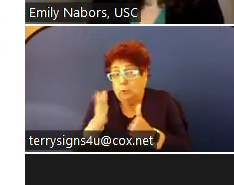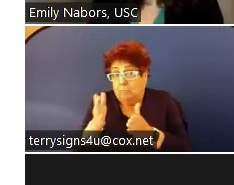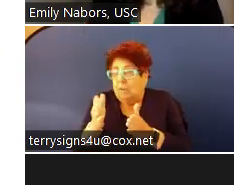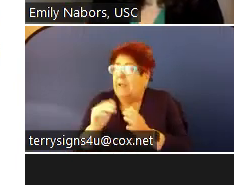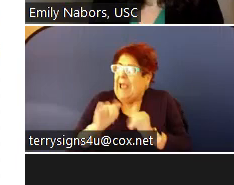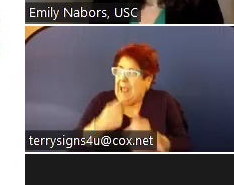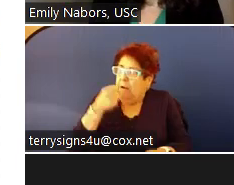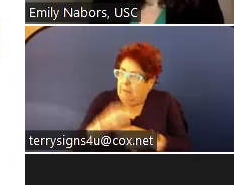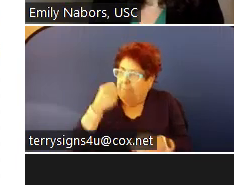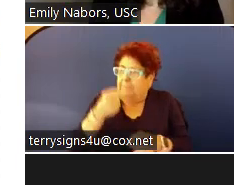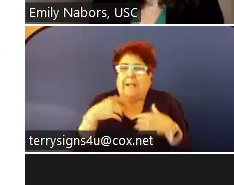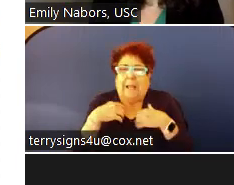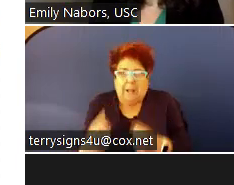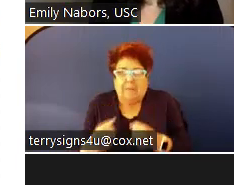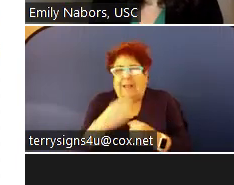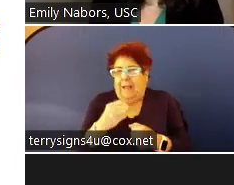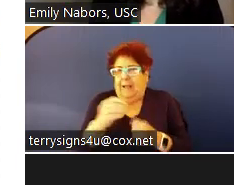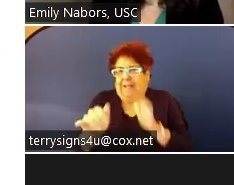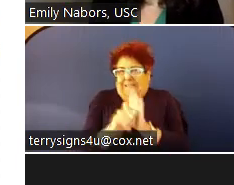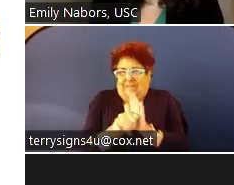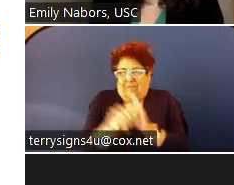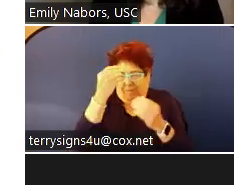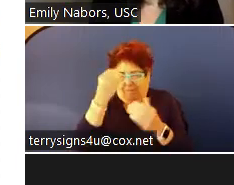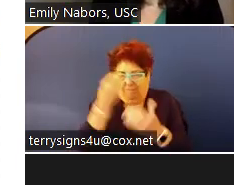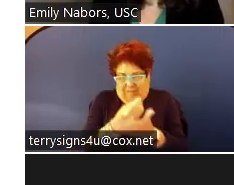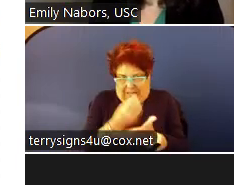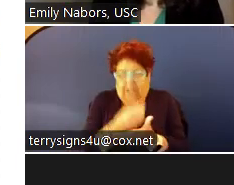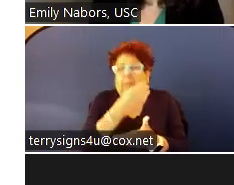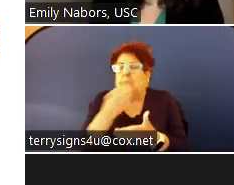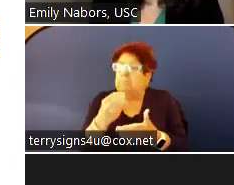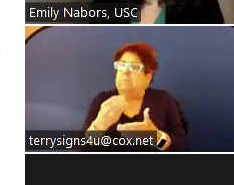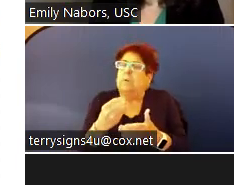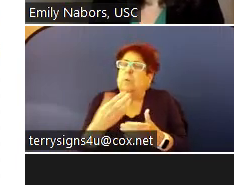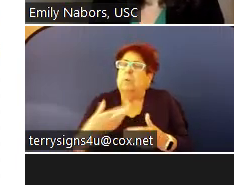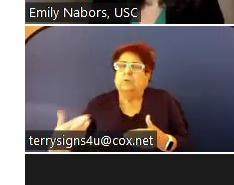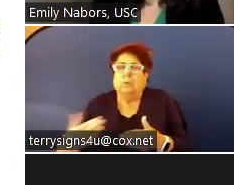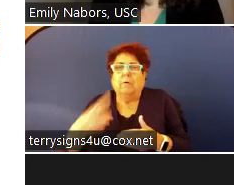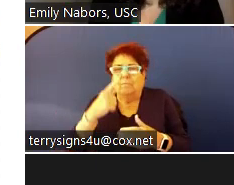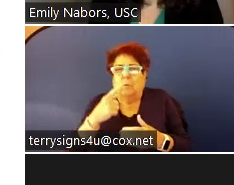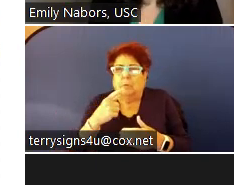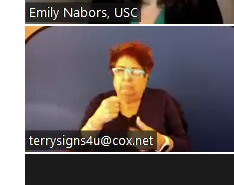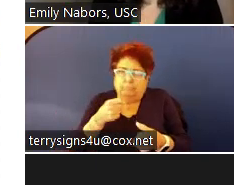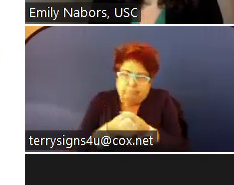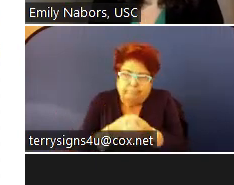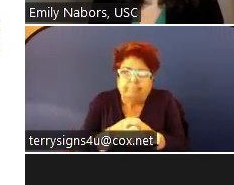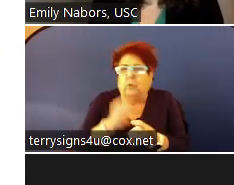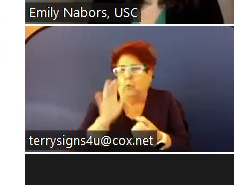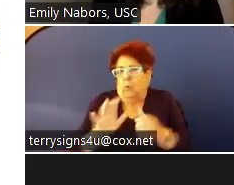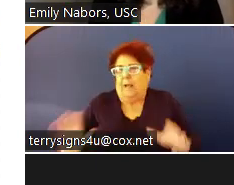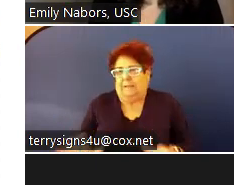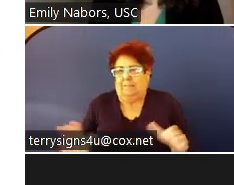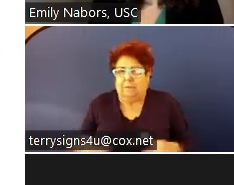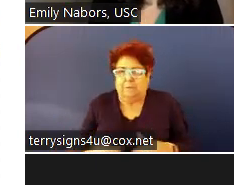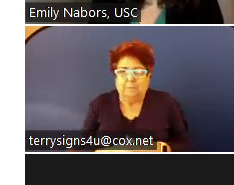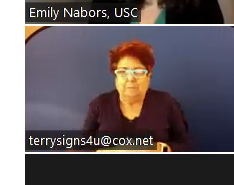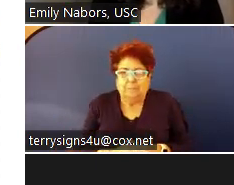and identifying funding and in-kind resources to braid or leverage to support your activities.